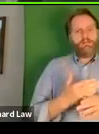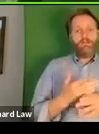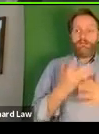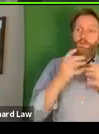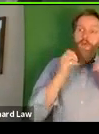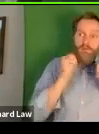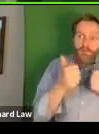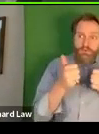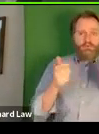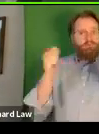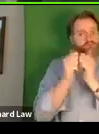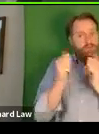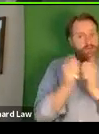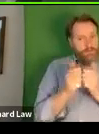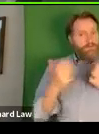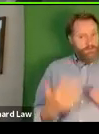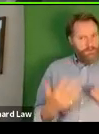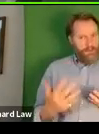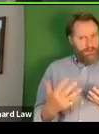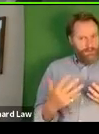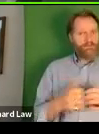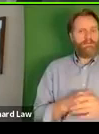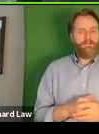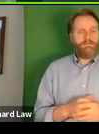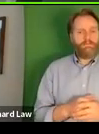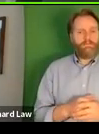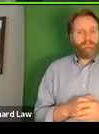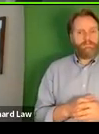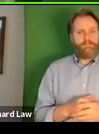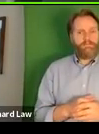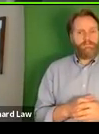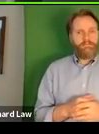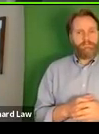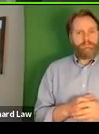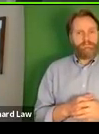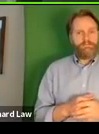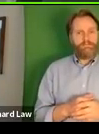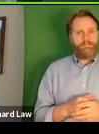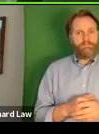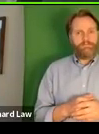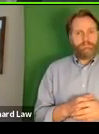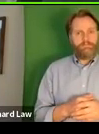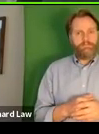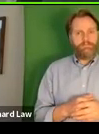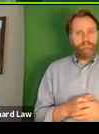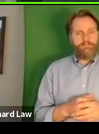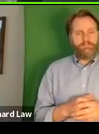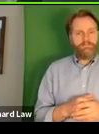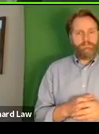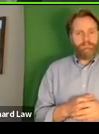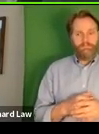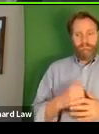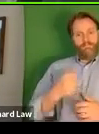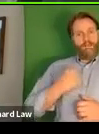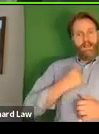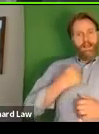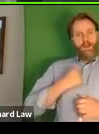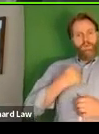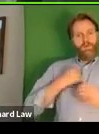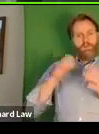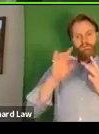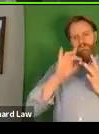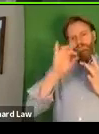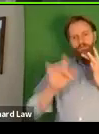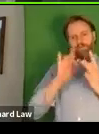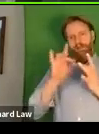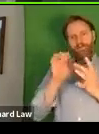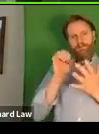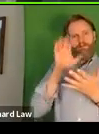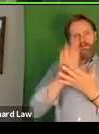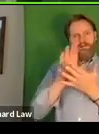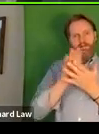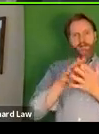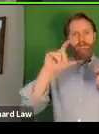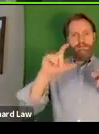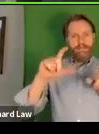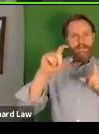understand it has been released on our CPS intranet today which i think is